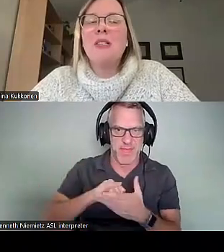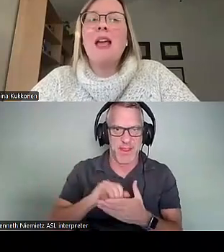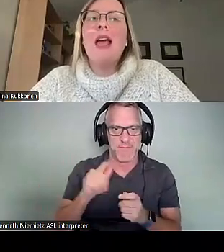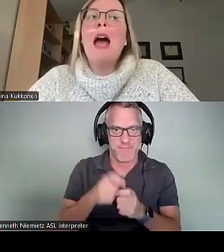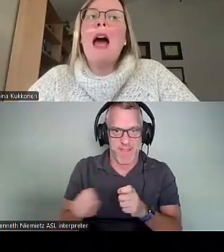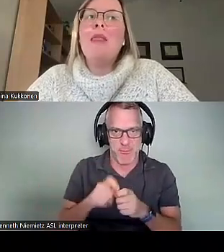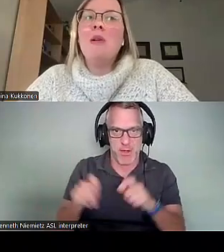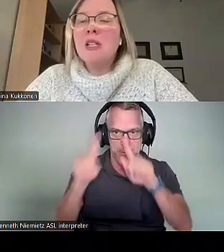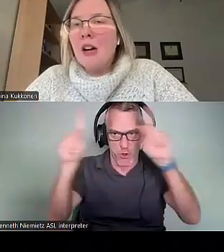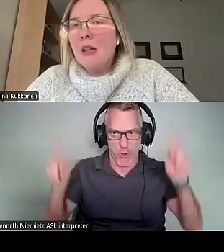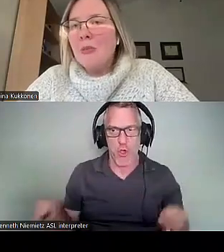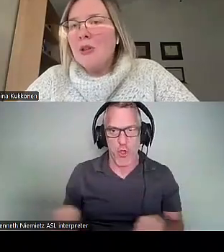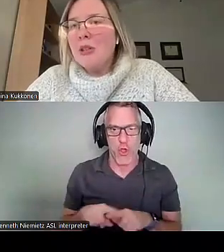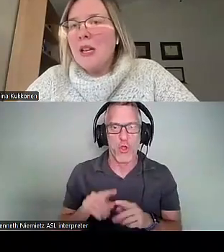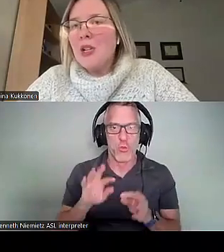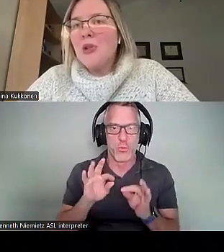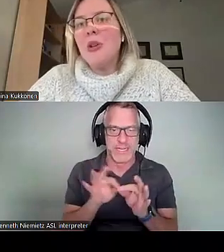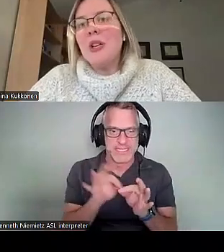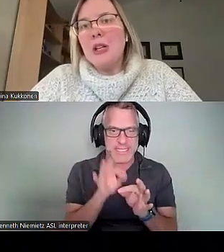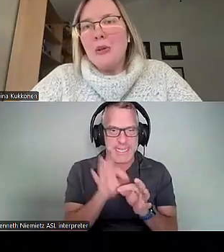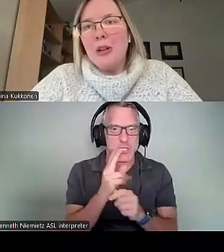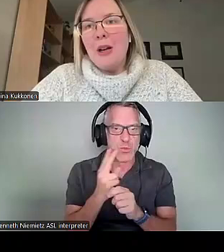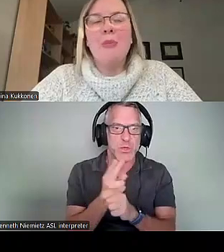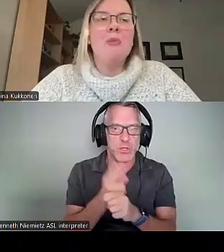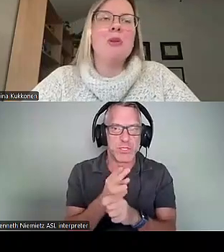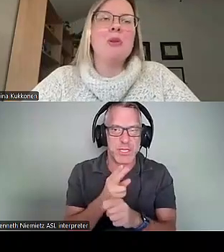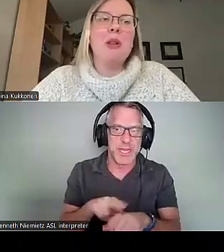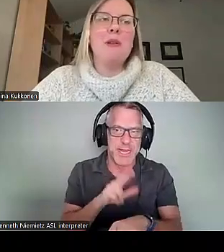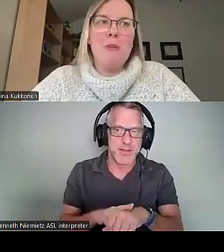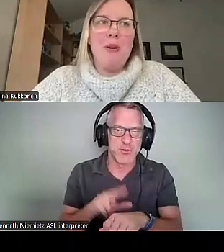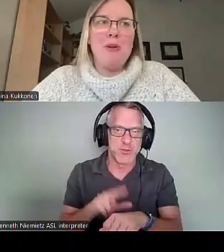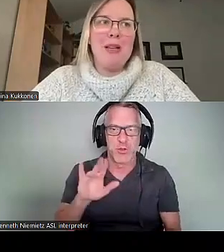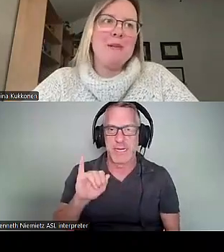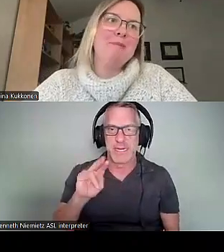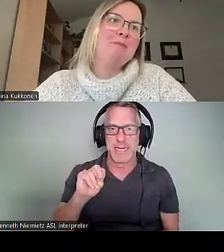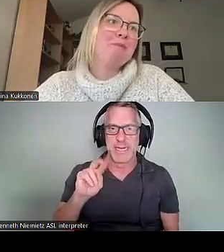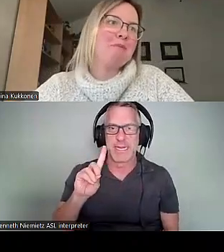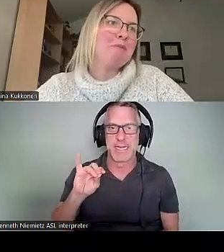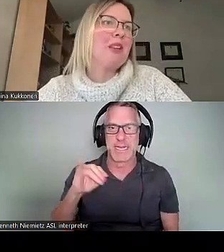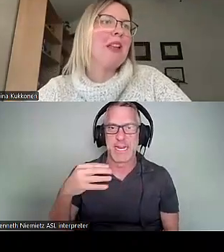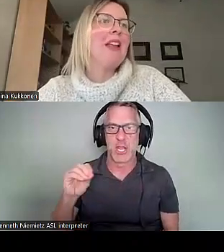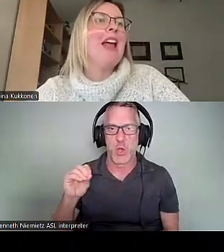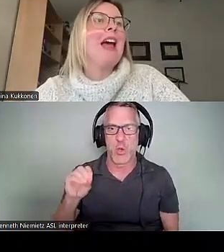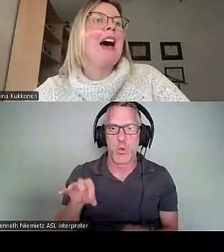those, and then we dyed them using an actual indigo dye, which was a really fun process.